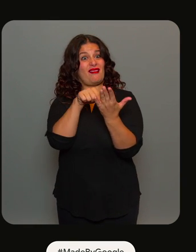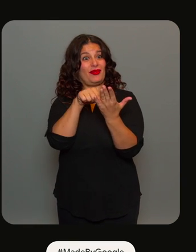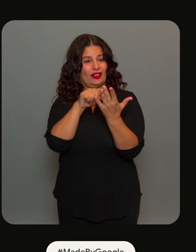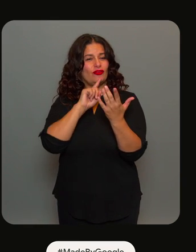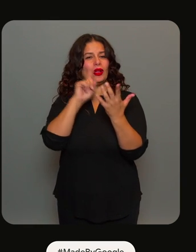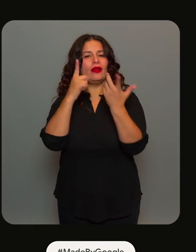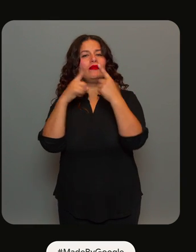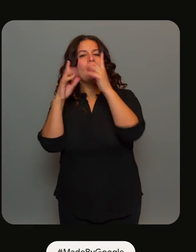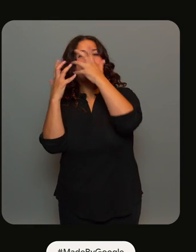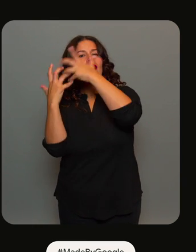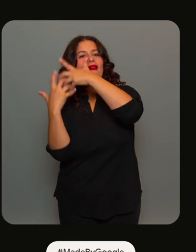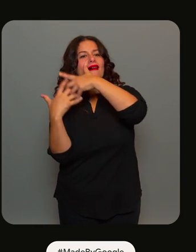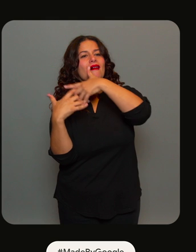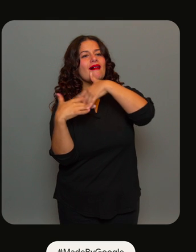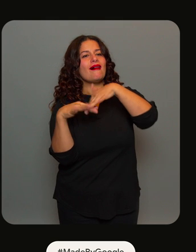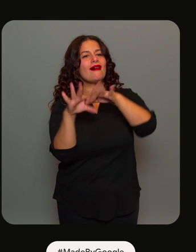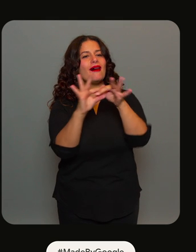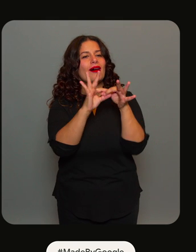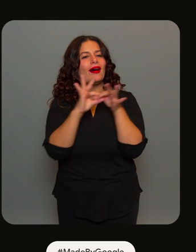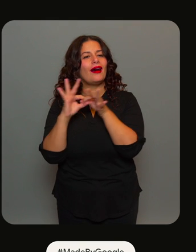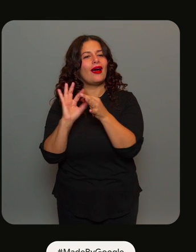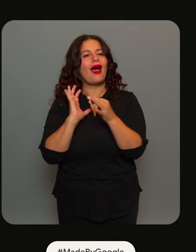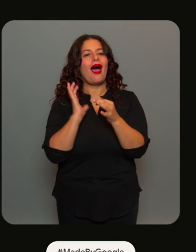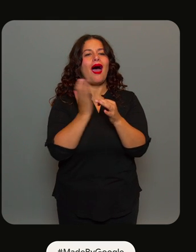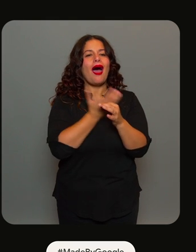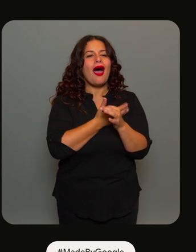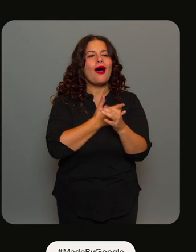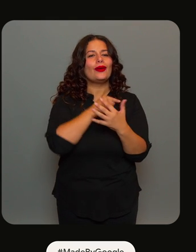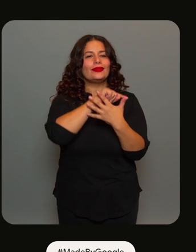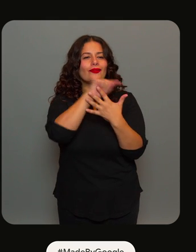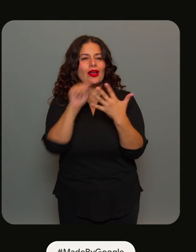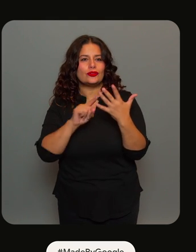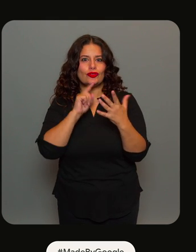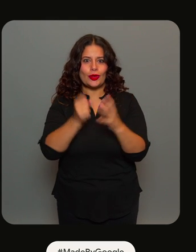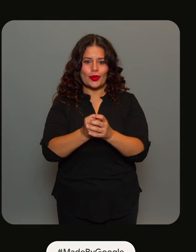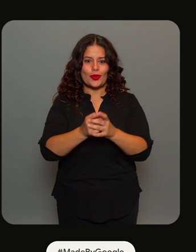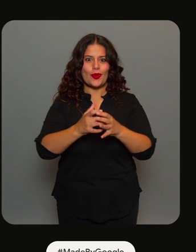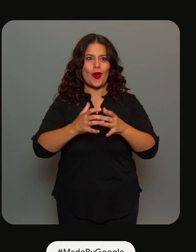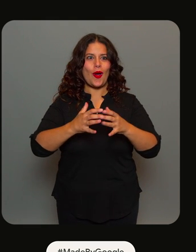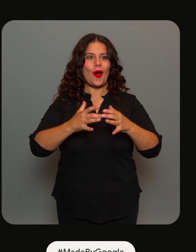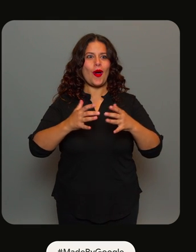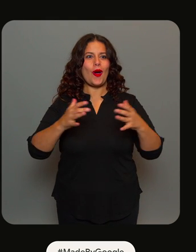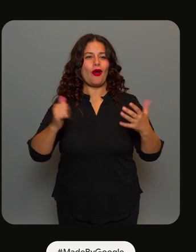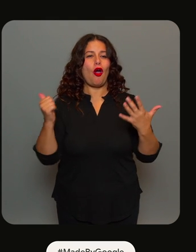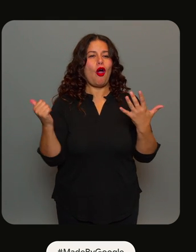A growing portfolio all harnessing Google's state-of-the-art AI to